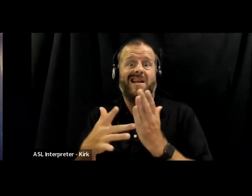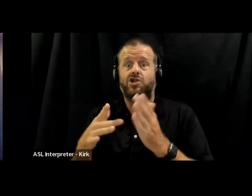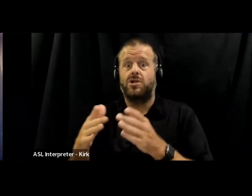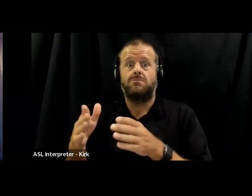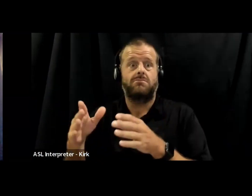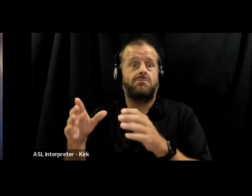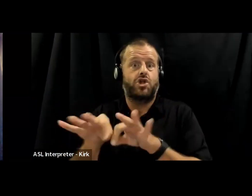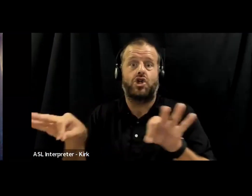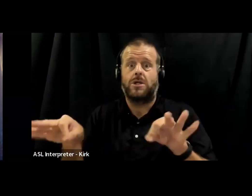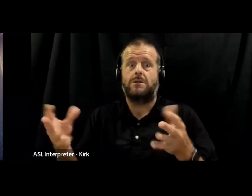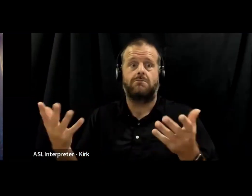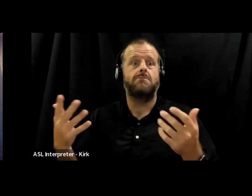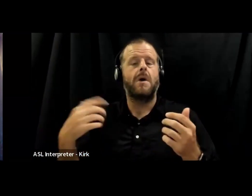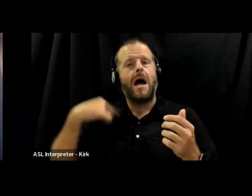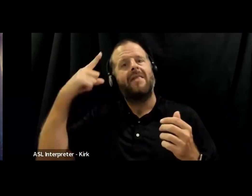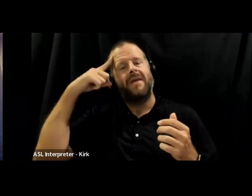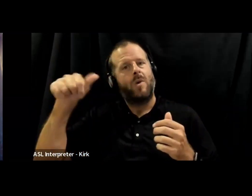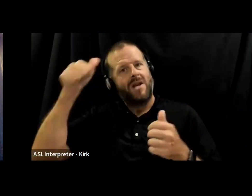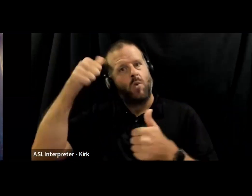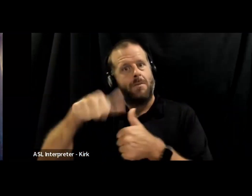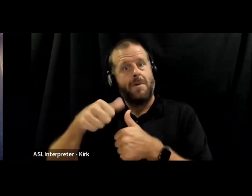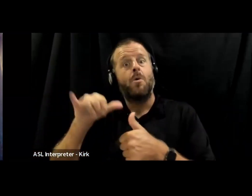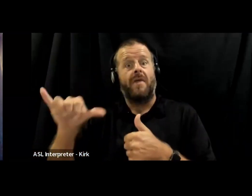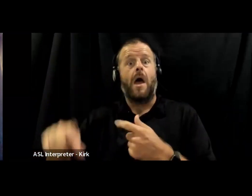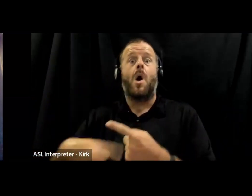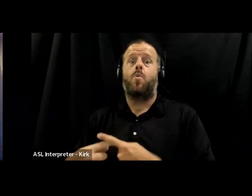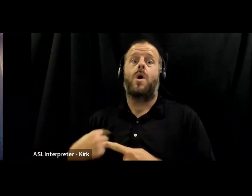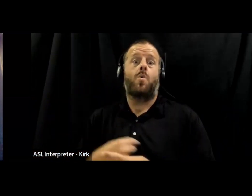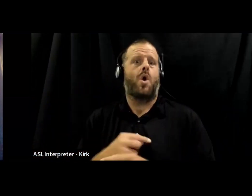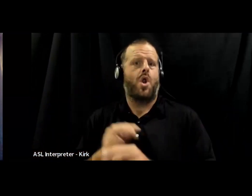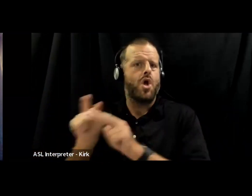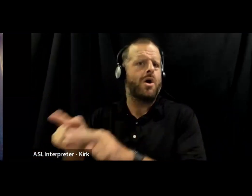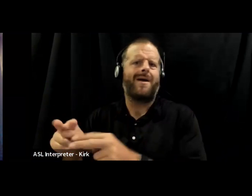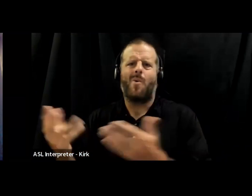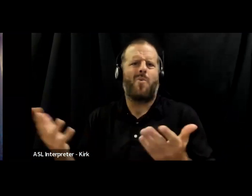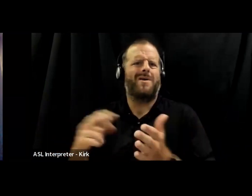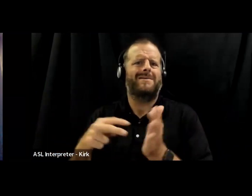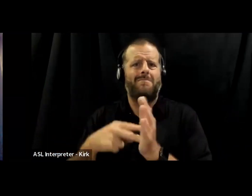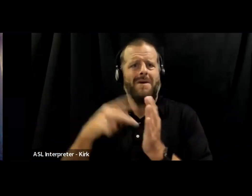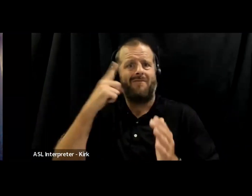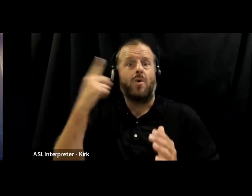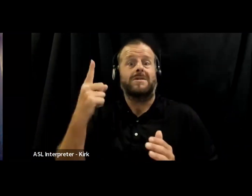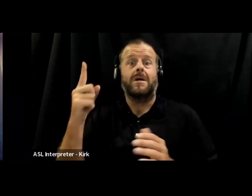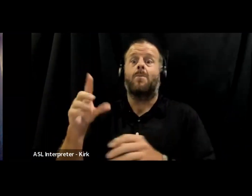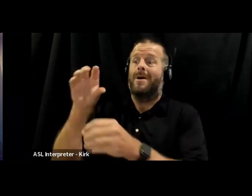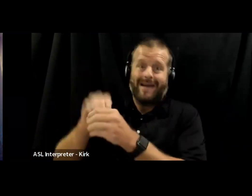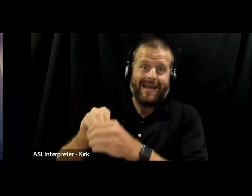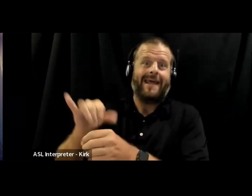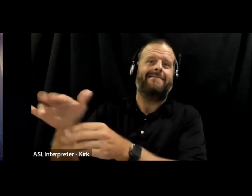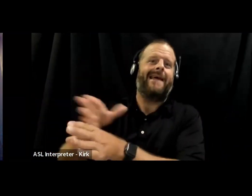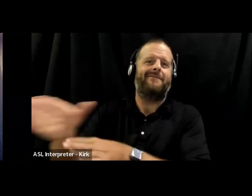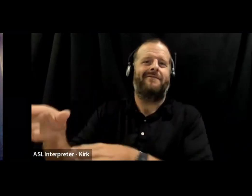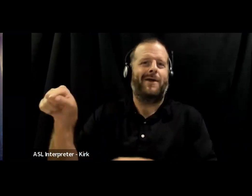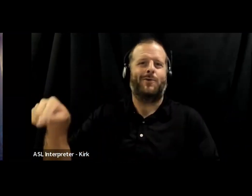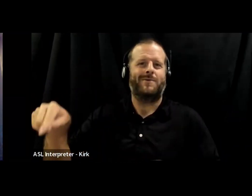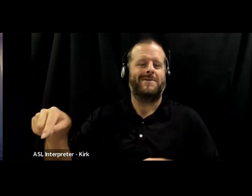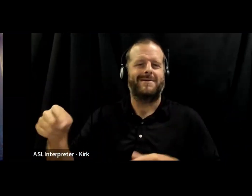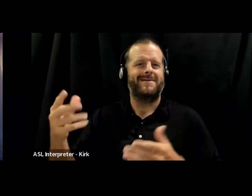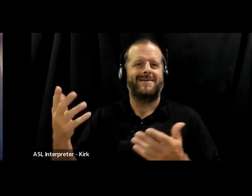And I think we need to keep that in mind when we're looking at, what does it mean for somebody to be in this field? What does it mean for somebody